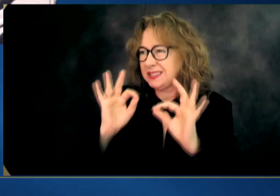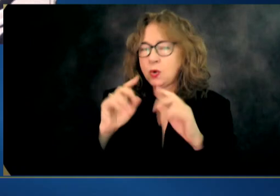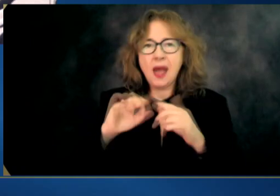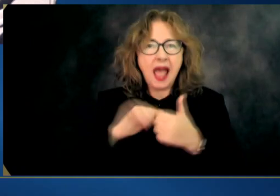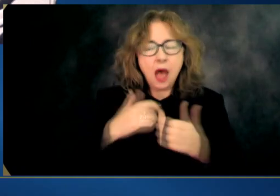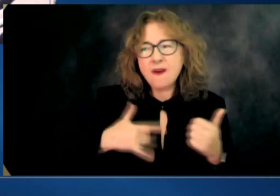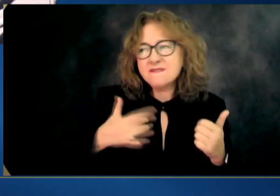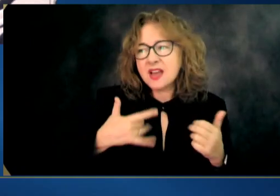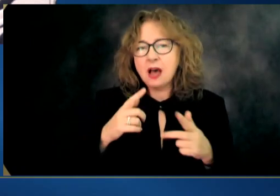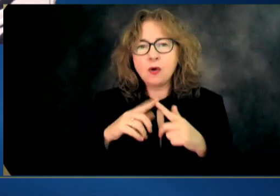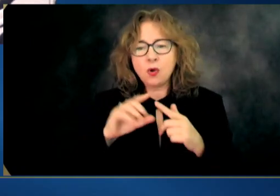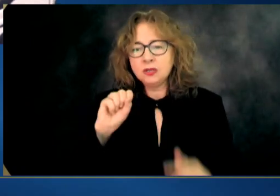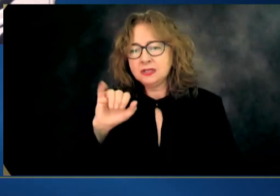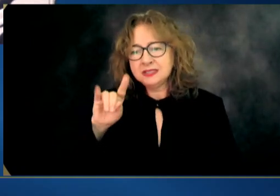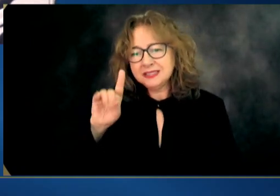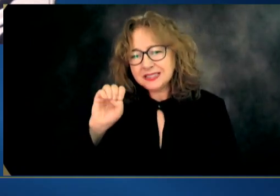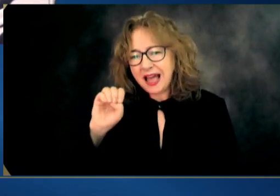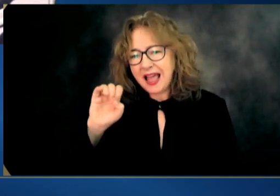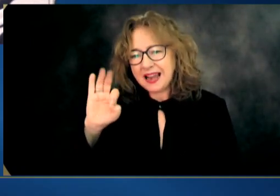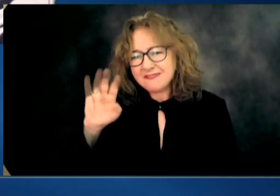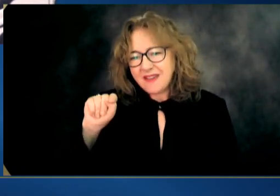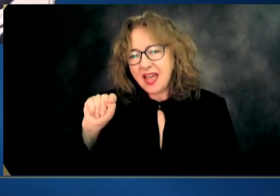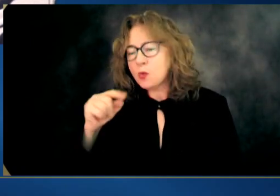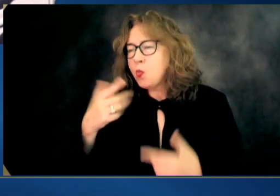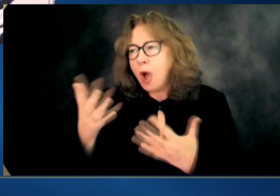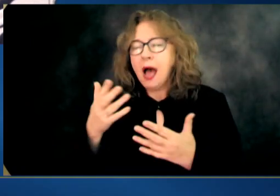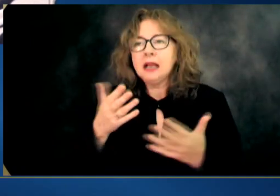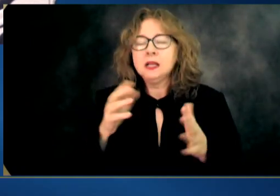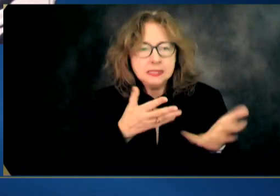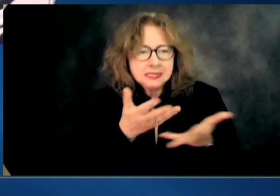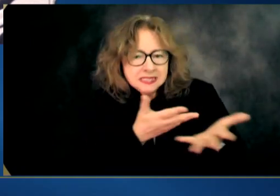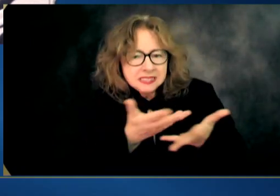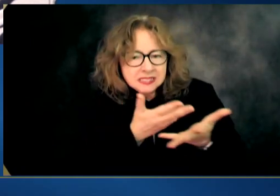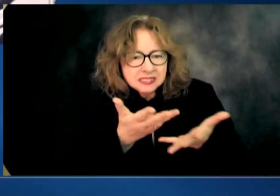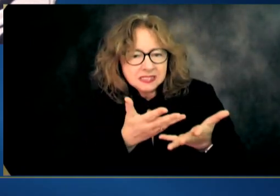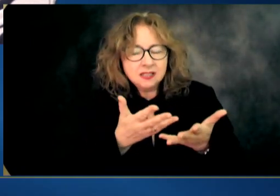other things. And we have partnerships with a lot of these -- of the companies that are